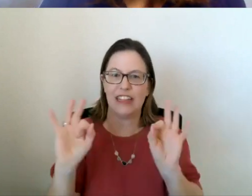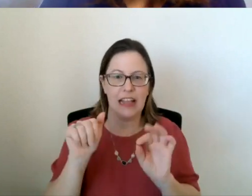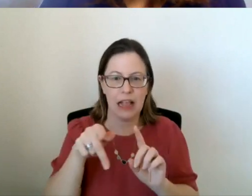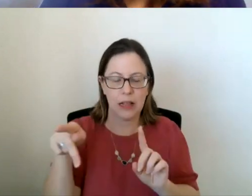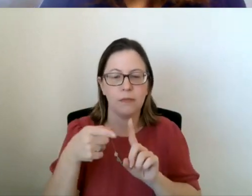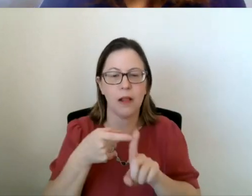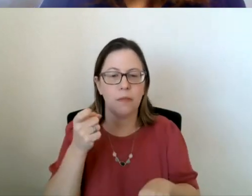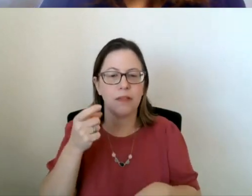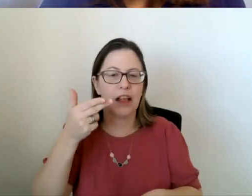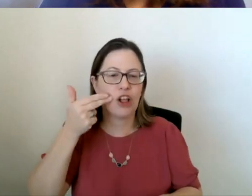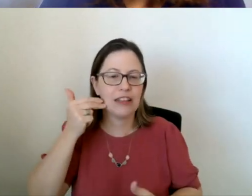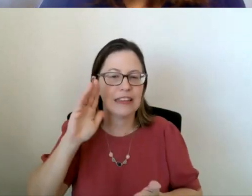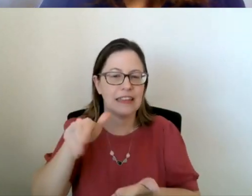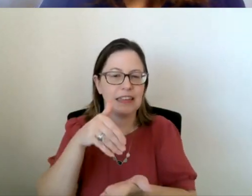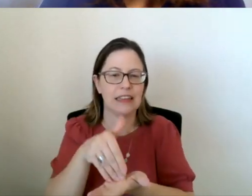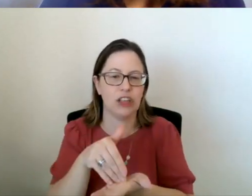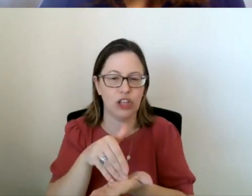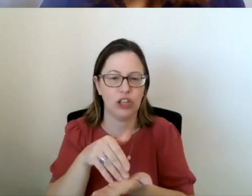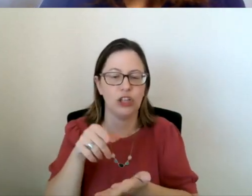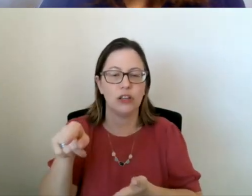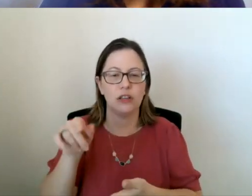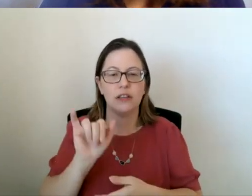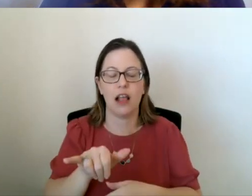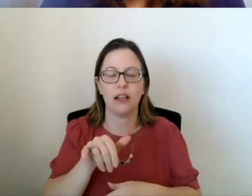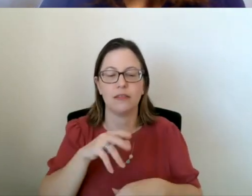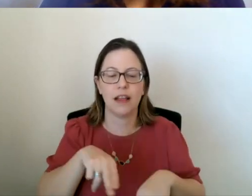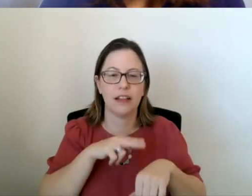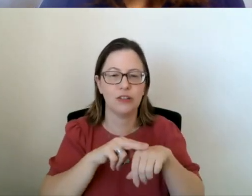there's a great app, there's actually a free app from the Laurent Clerc Center,